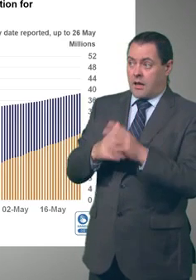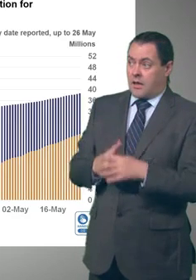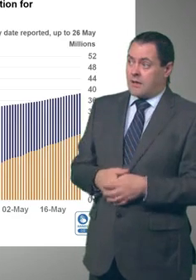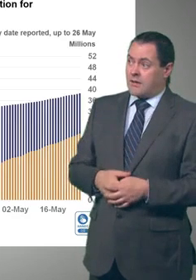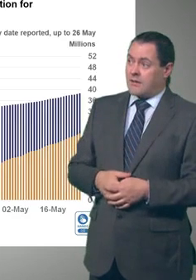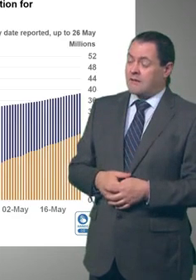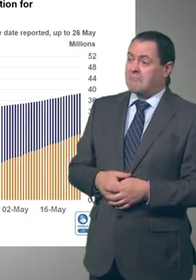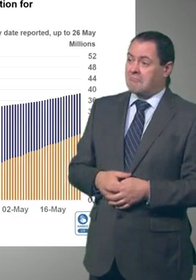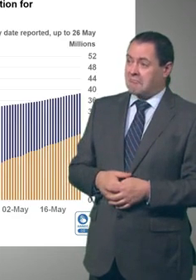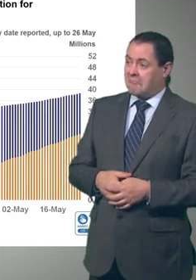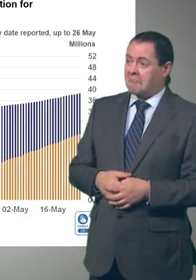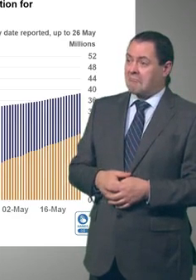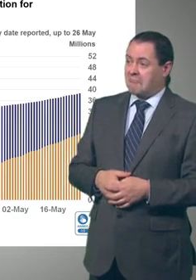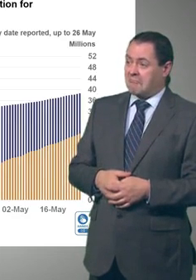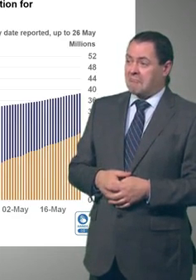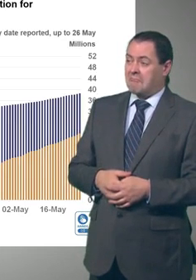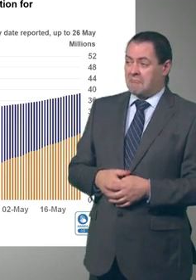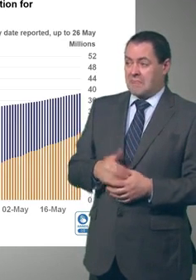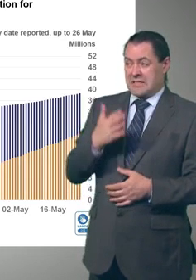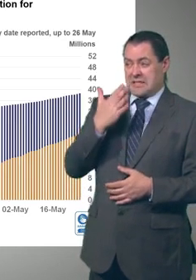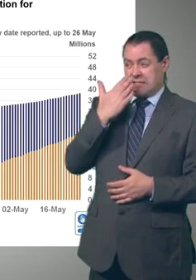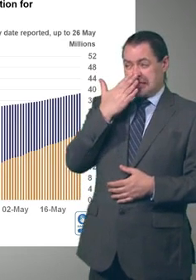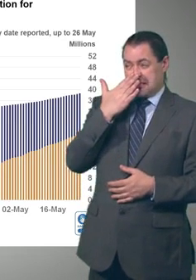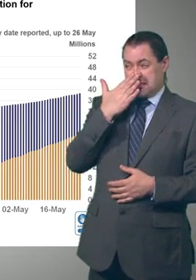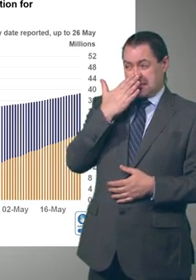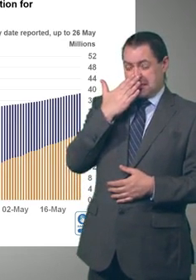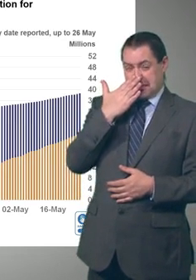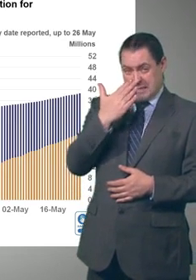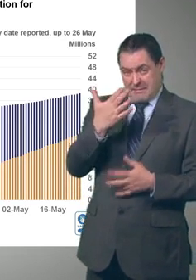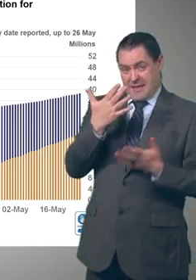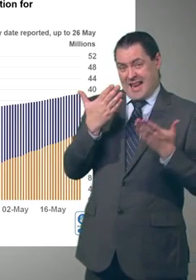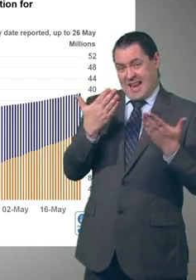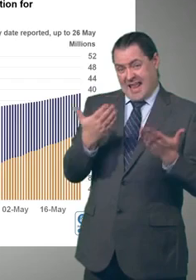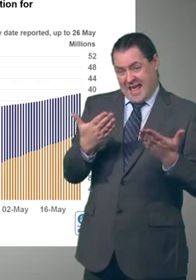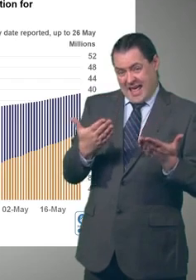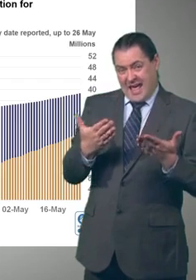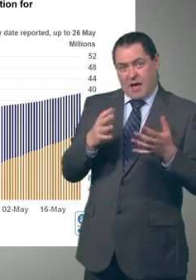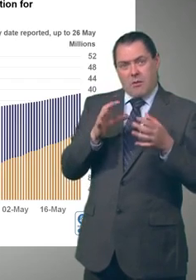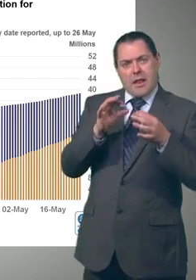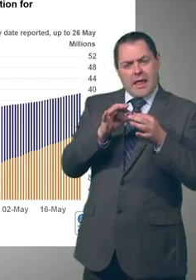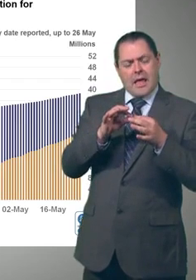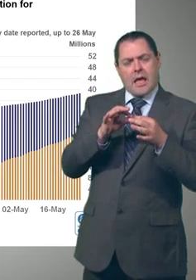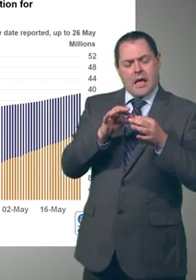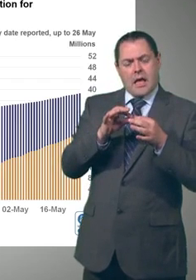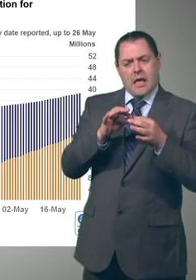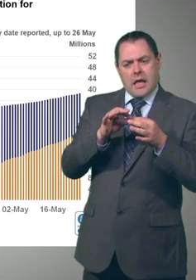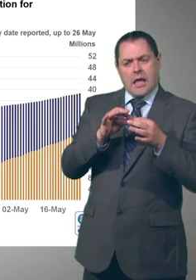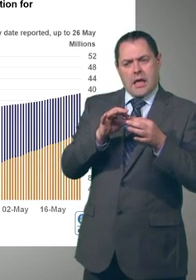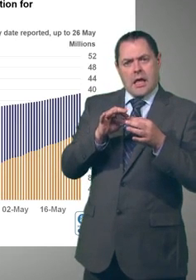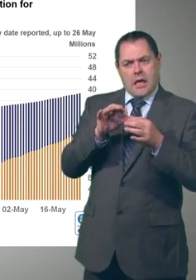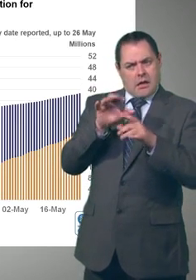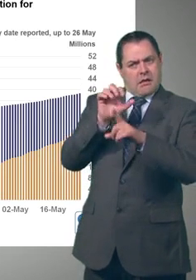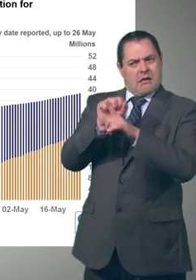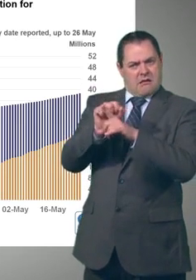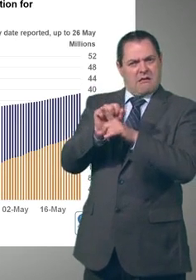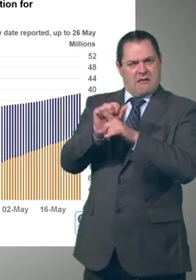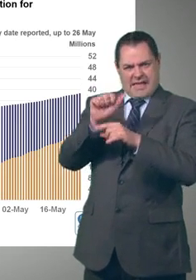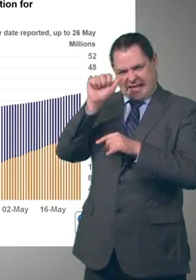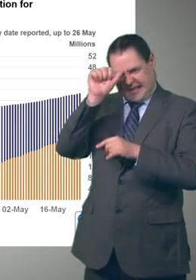latest evidence suggests that particularly in relation to the variant first identified from